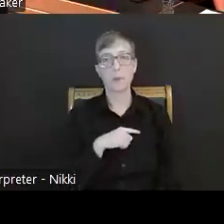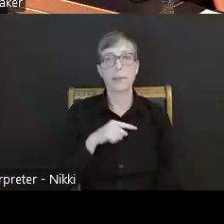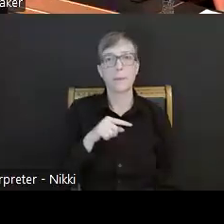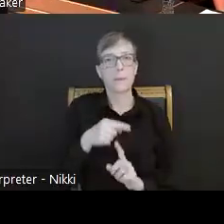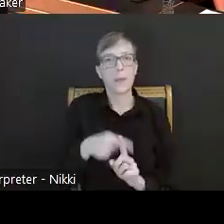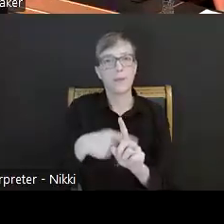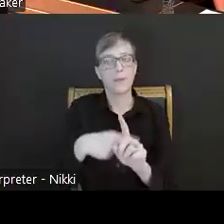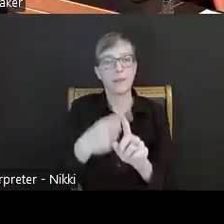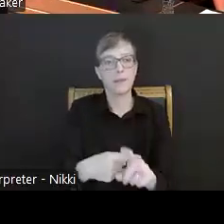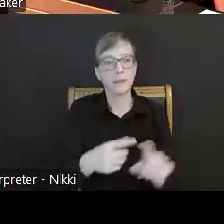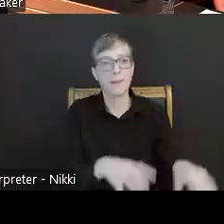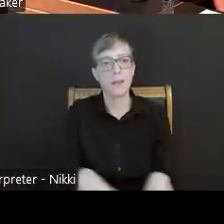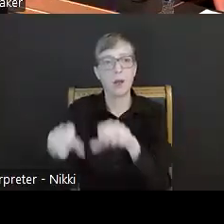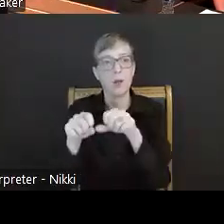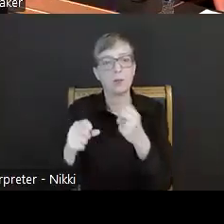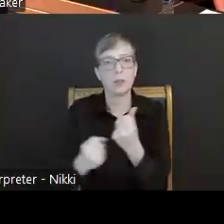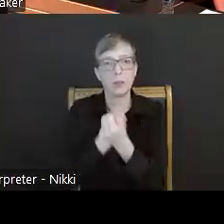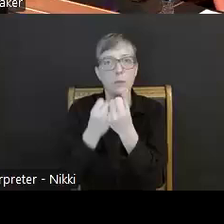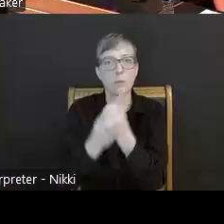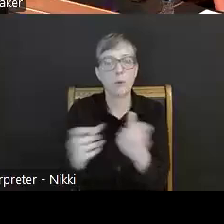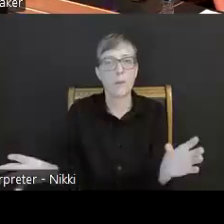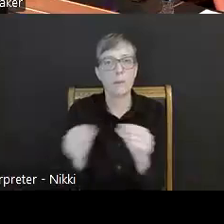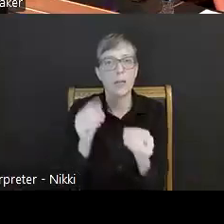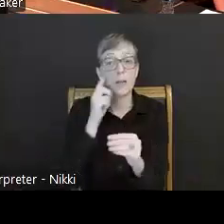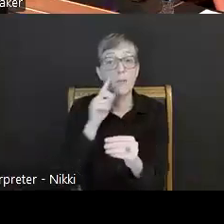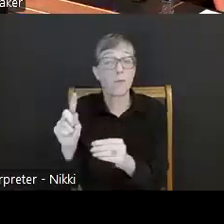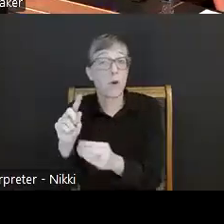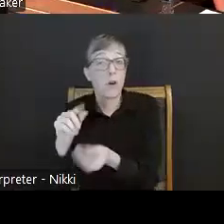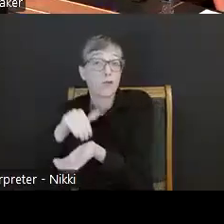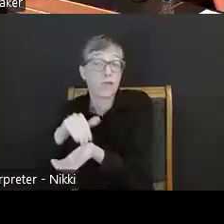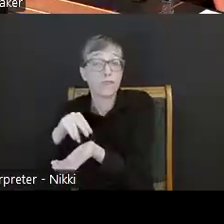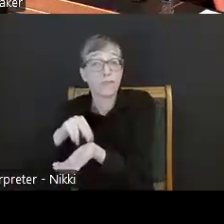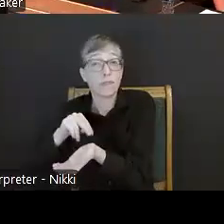for any providers who are interfacing with a patient who has disclosed or is experiencing